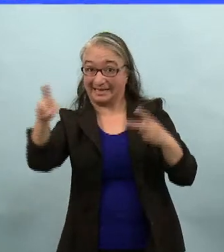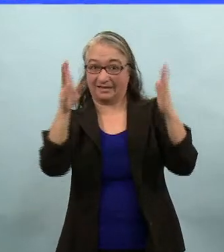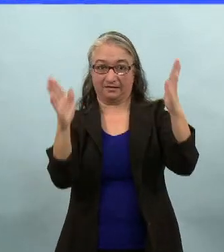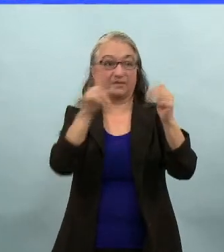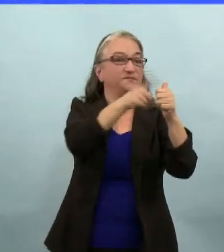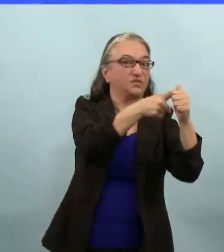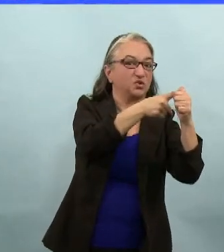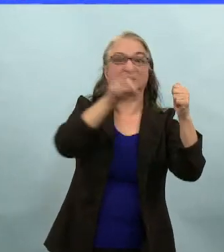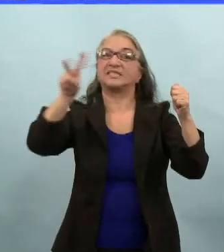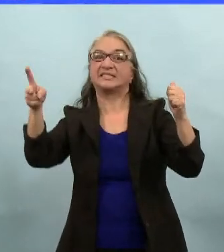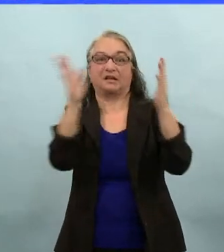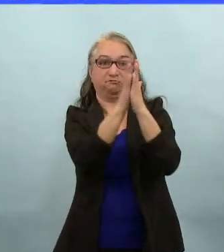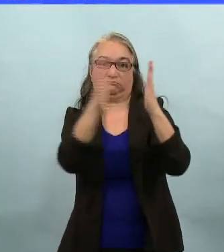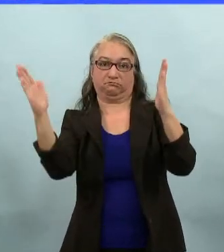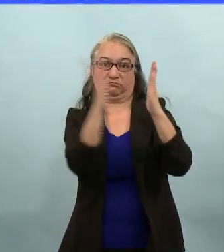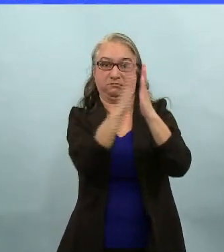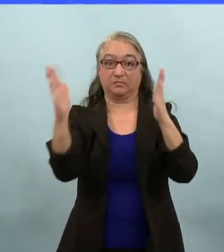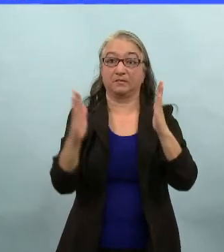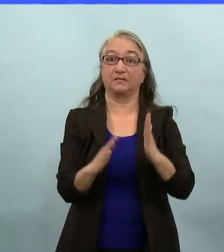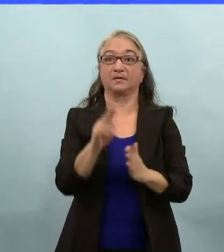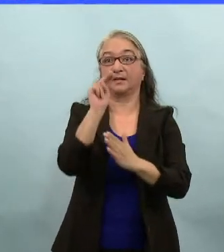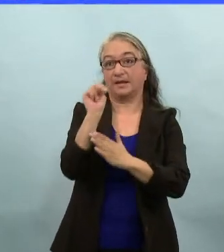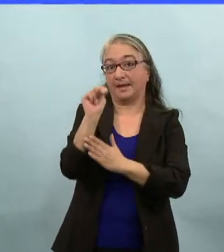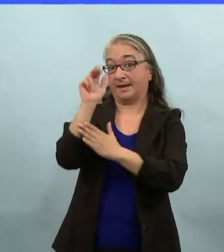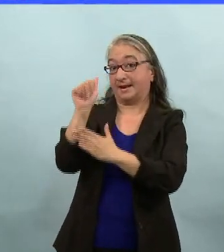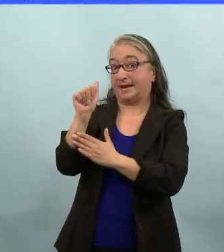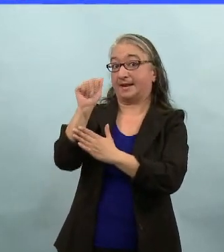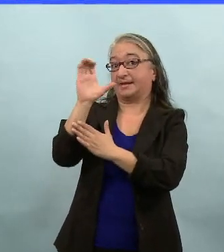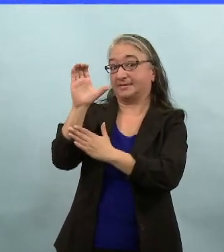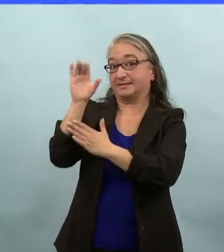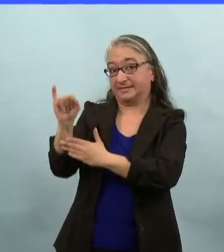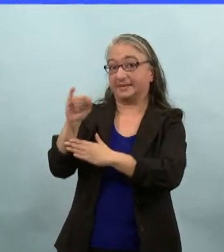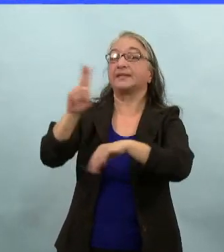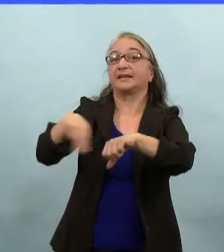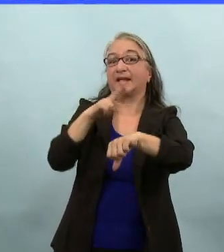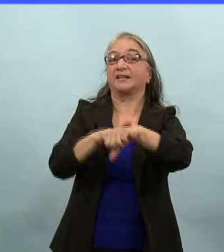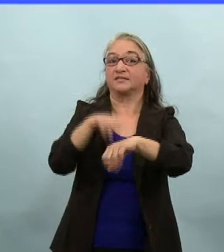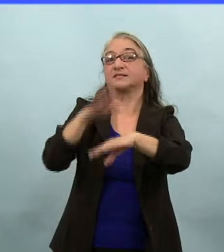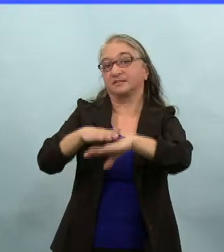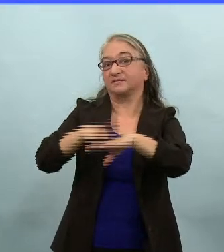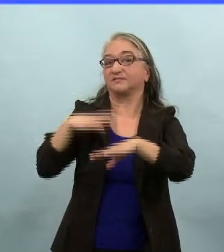advisory committee on immunization re-examined the interval between first and second doses for